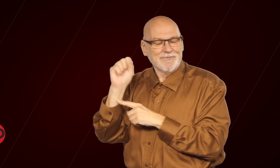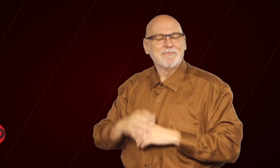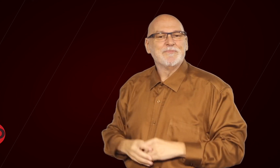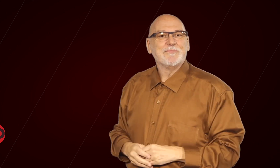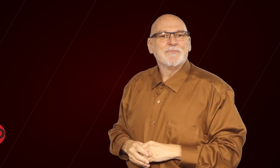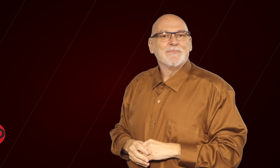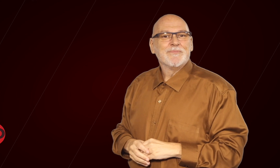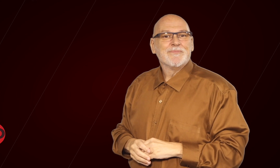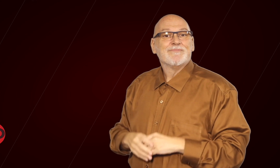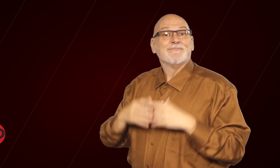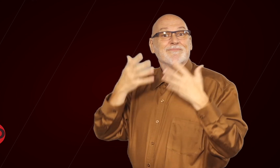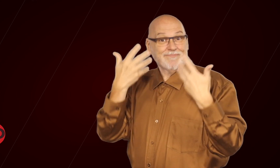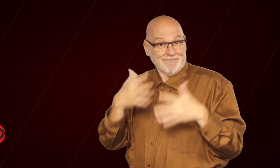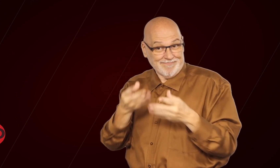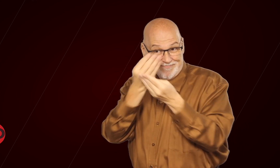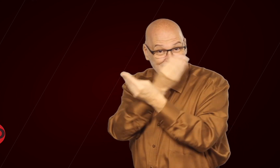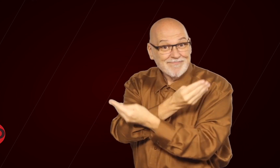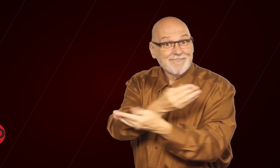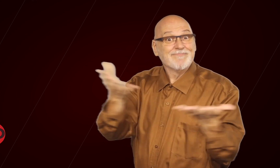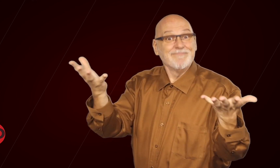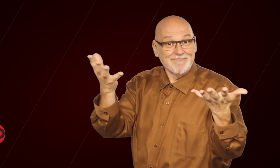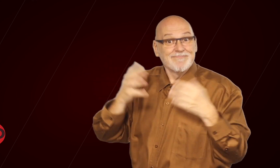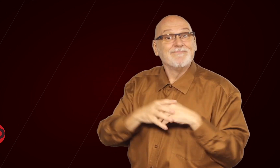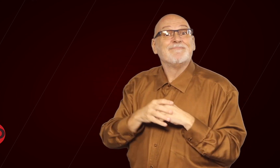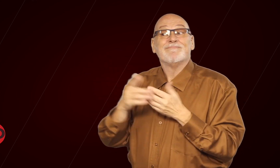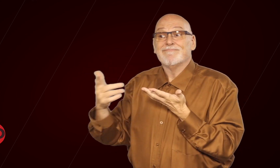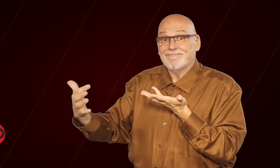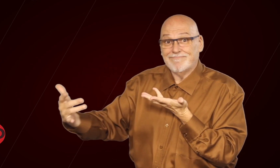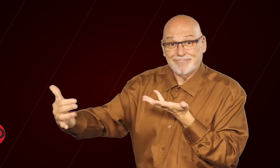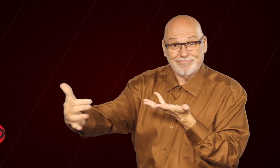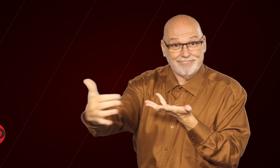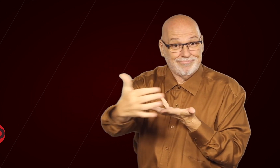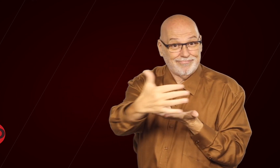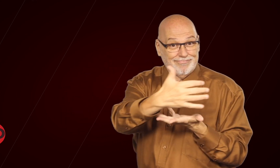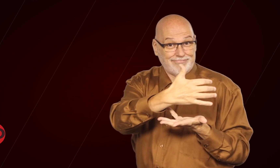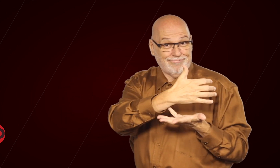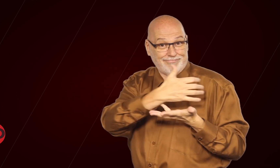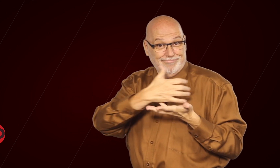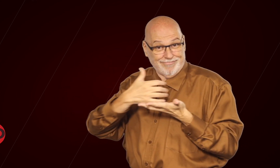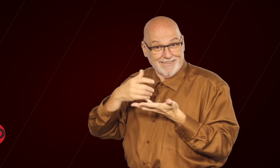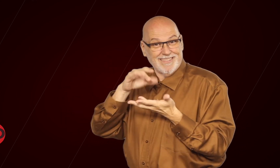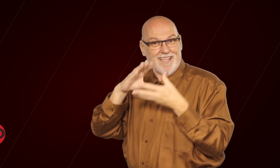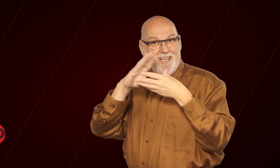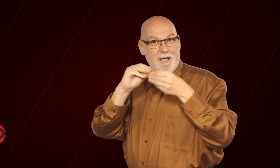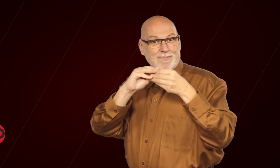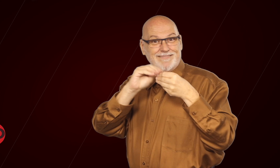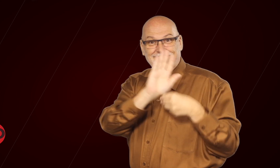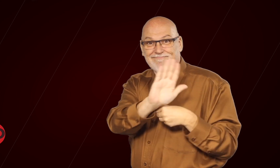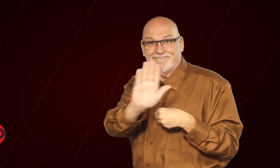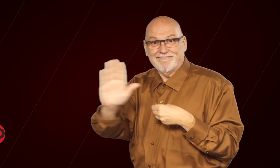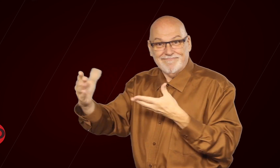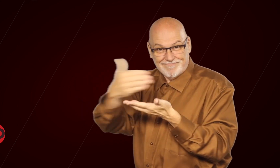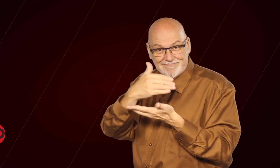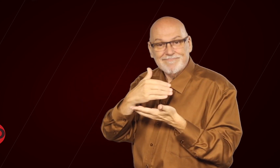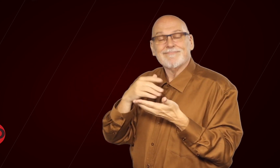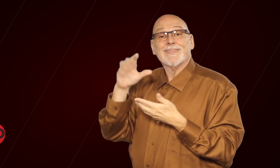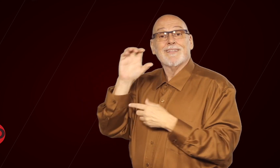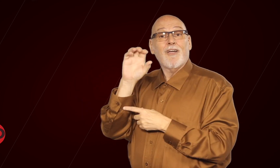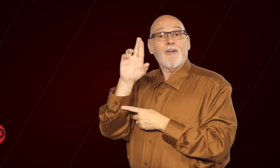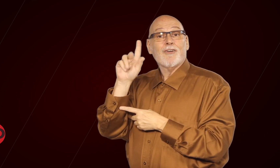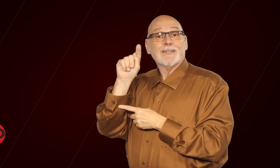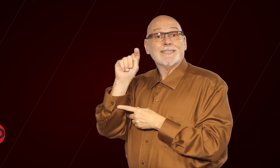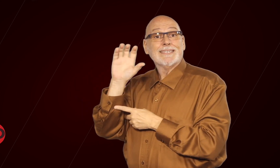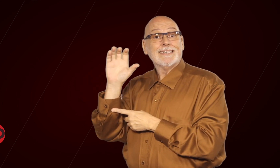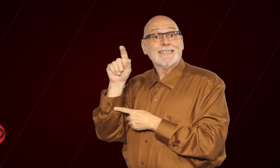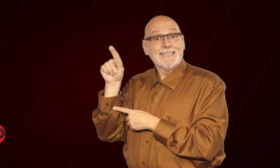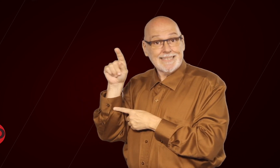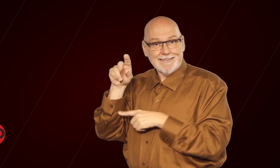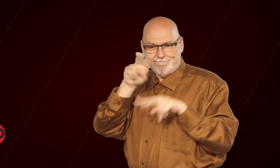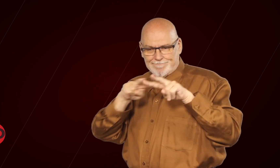on the CAV VRS. After getting public comments, CRTC conducted a series